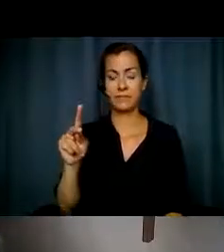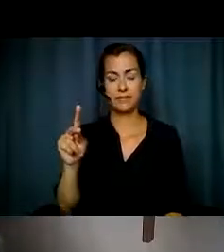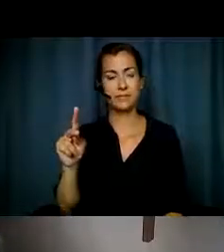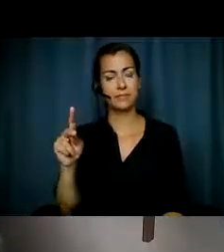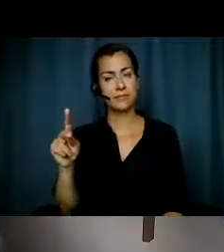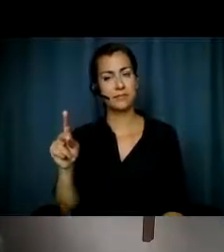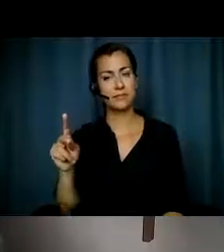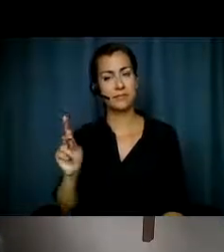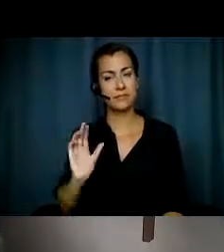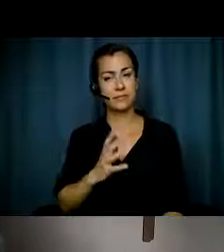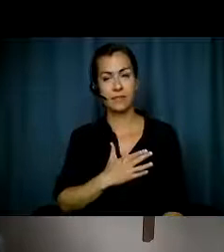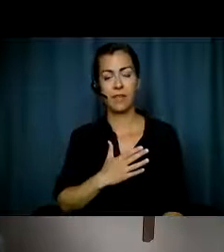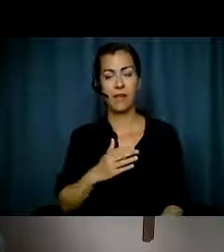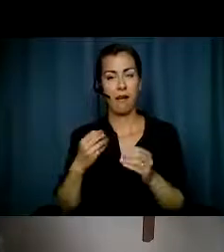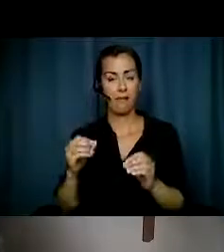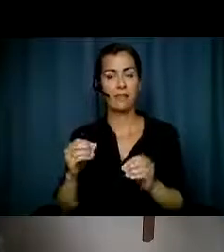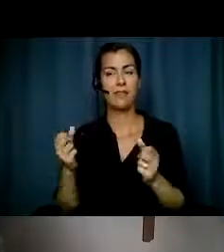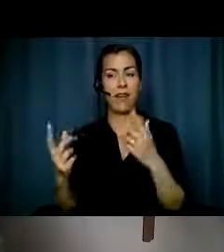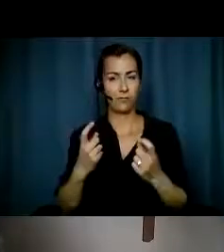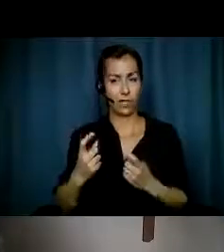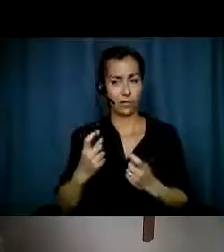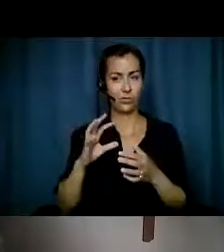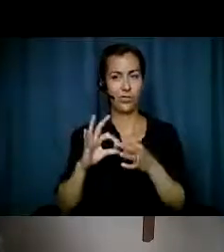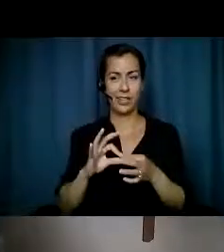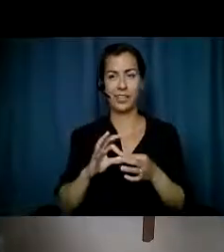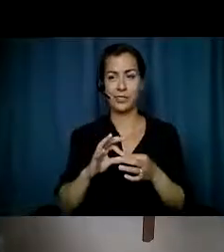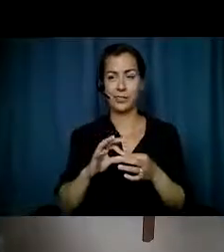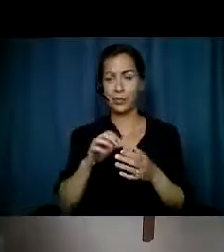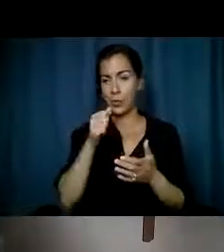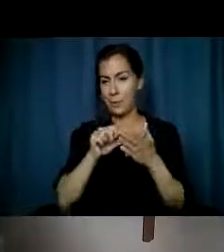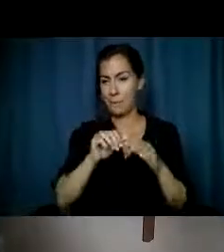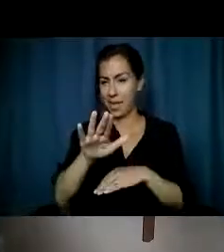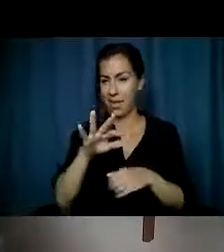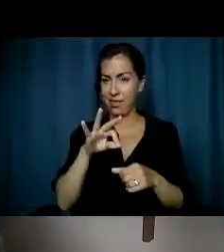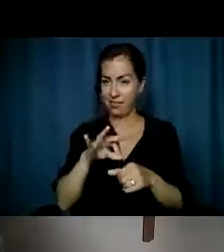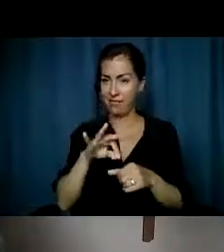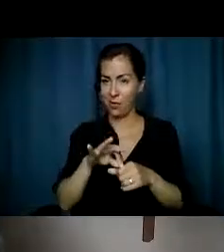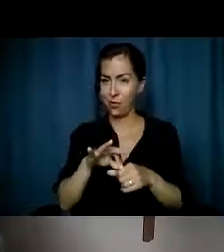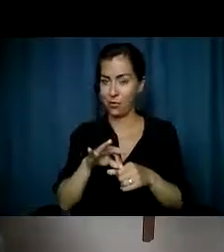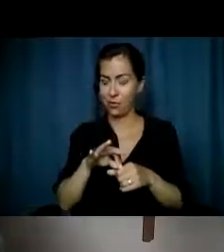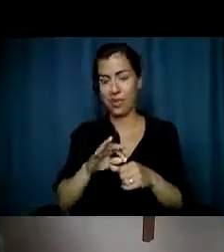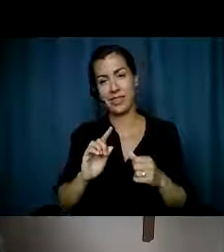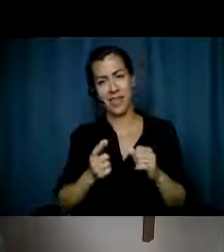We don't require voter IDs. We don't have - we allow for alternative